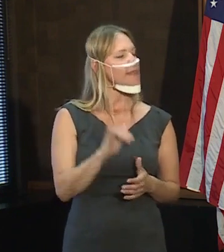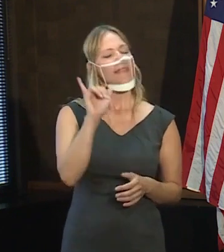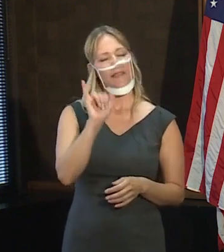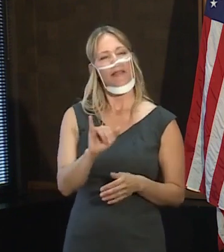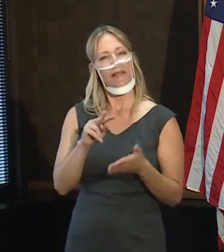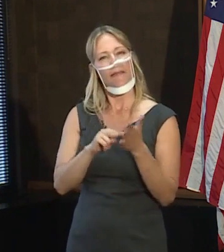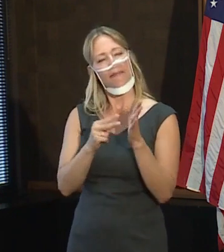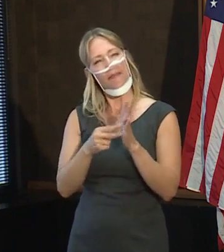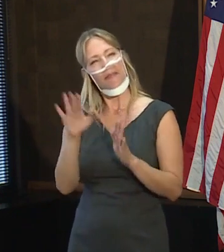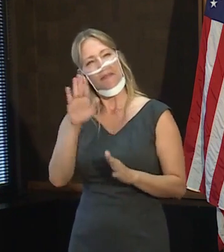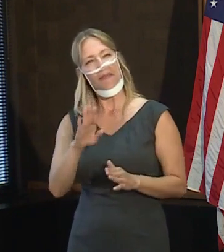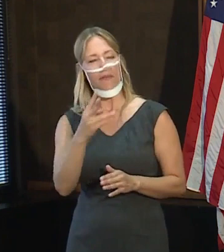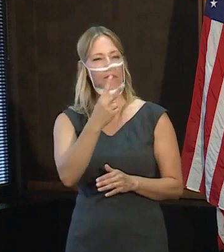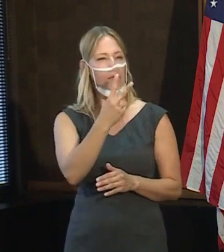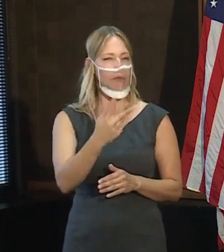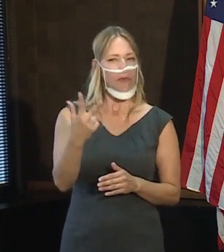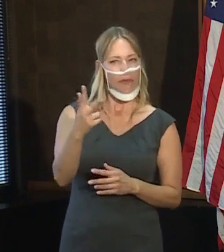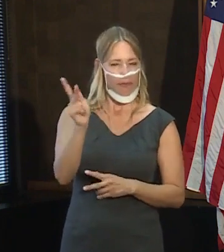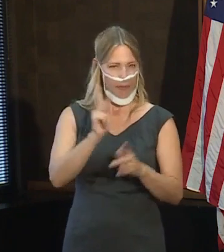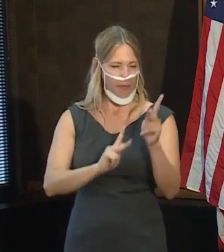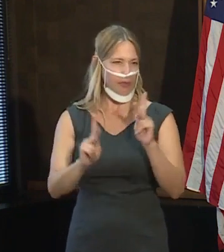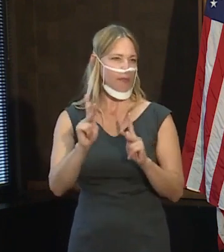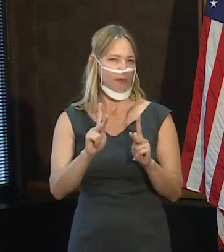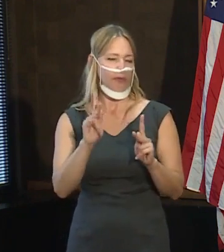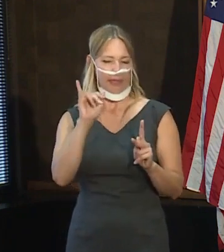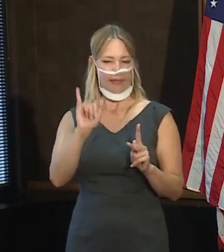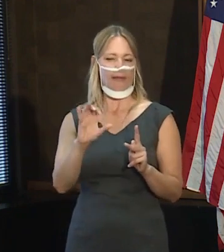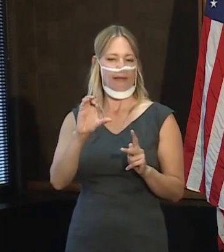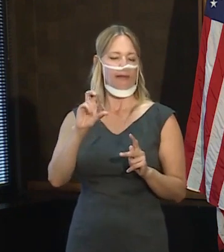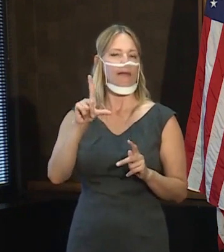HOWEVER, HUNDRED AND SIXTEEN CASES.